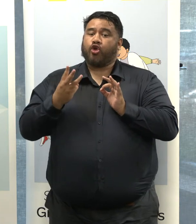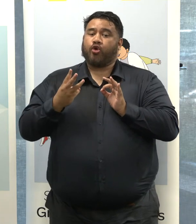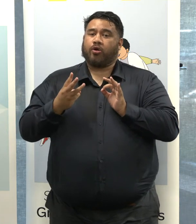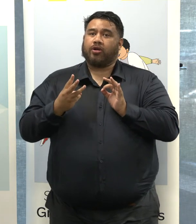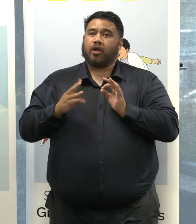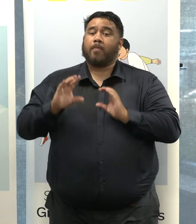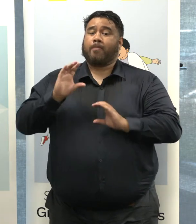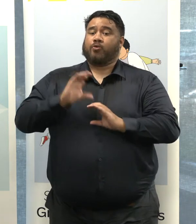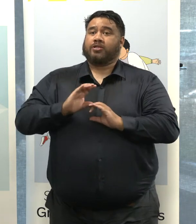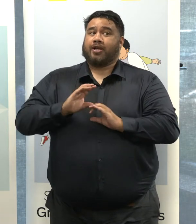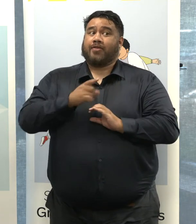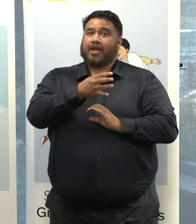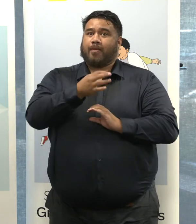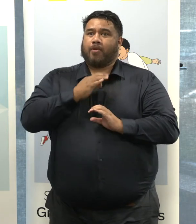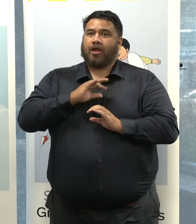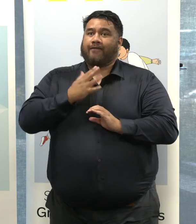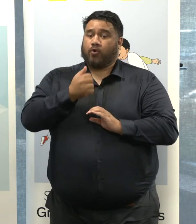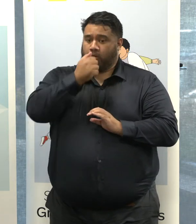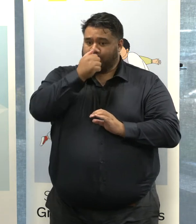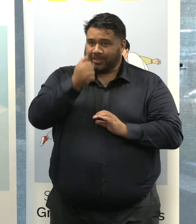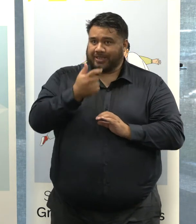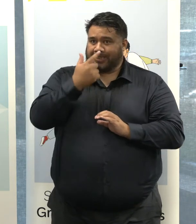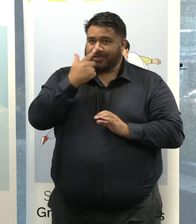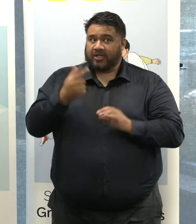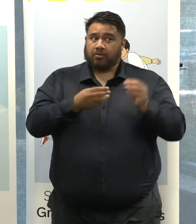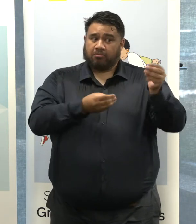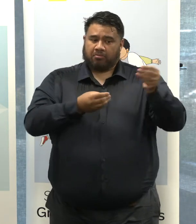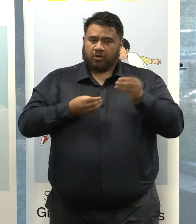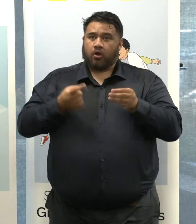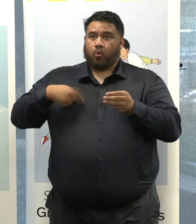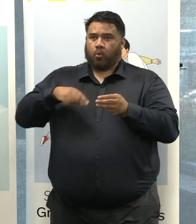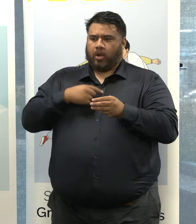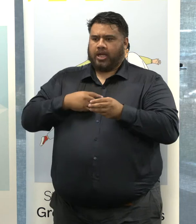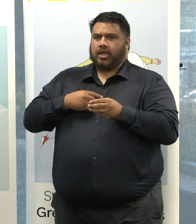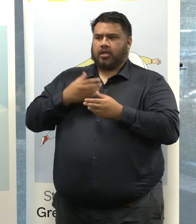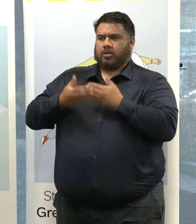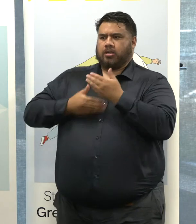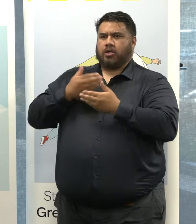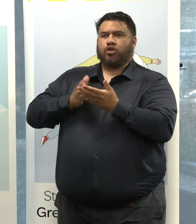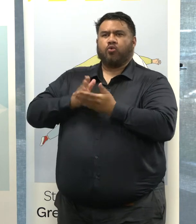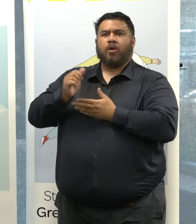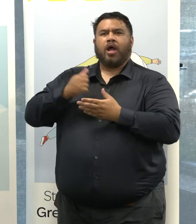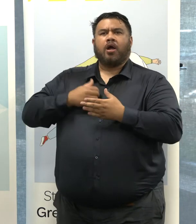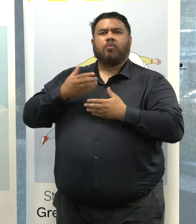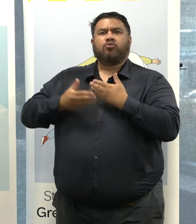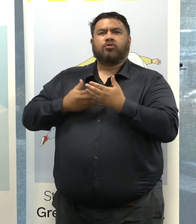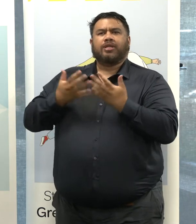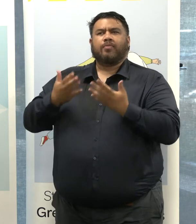Pfizer has also applied to have the vaccine approved as a